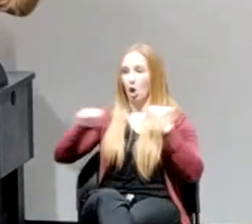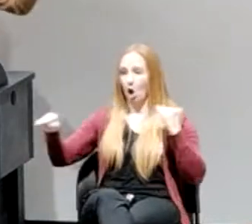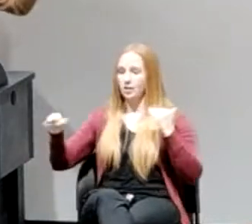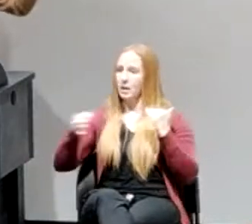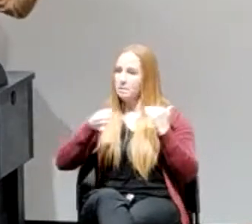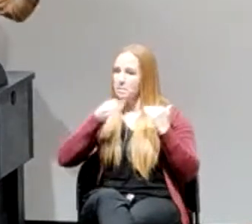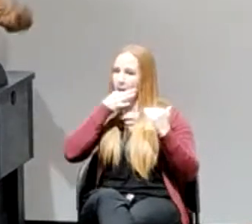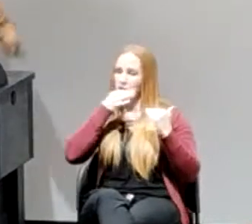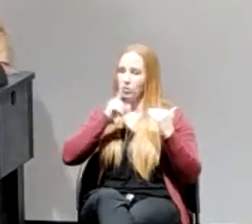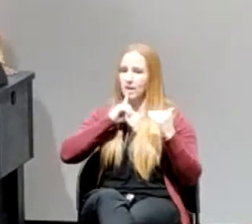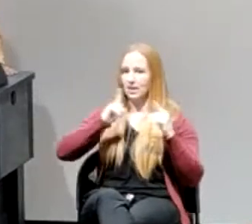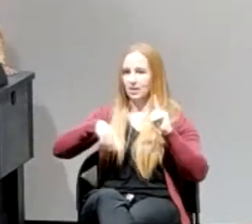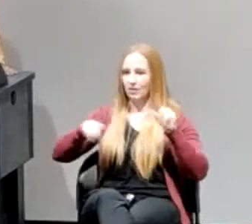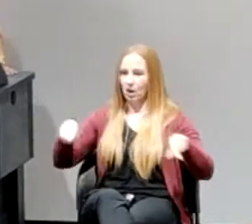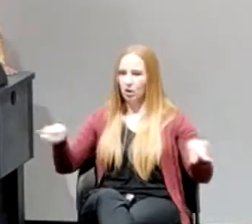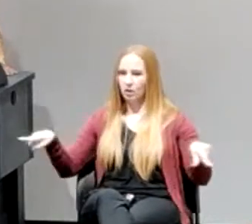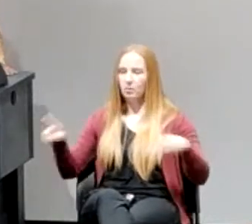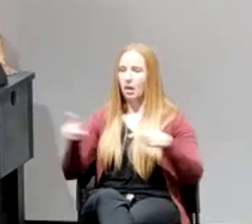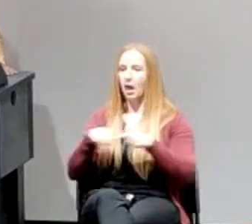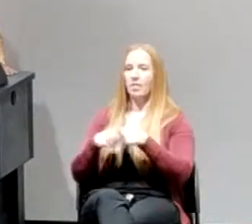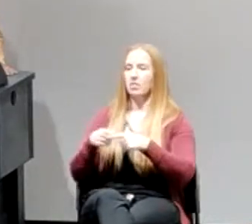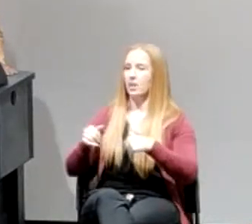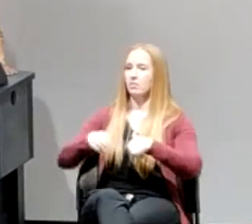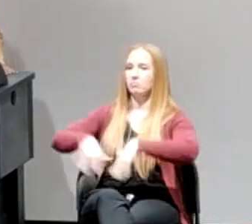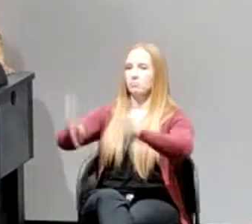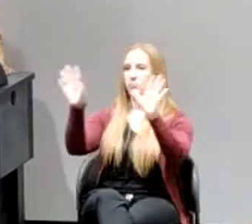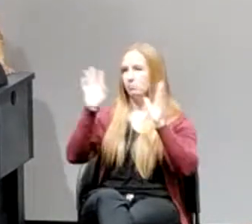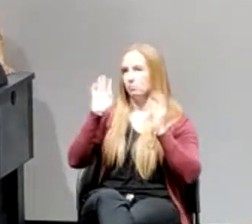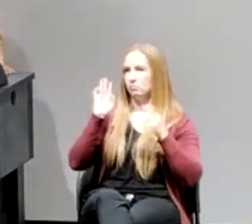Get on the assembly line at age specific. Time is the constant. Mastery is the variable.